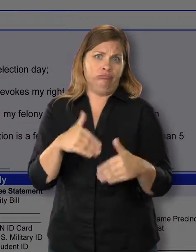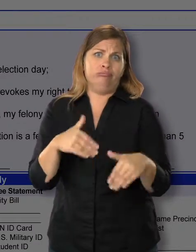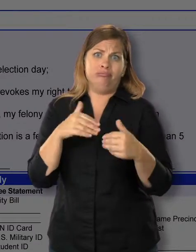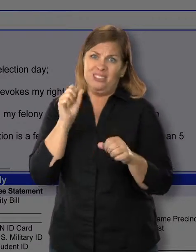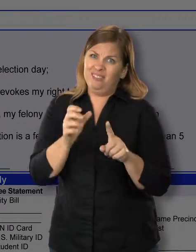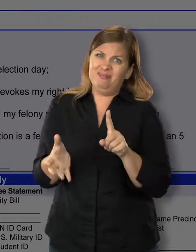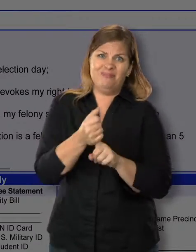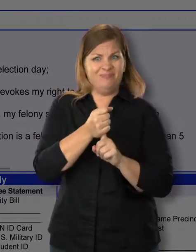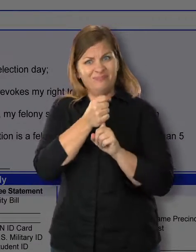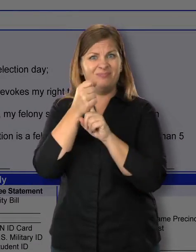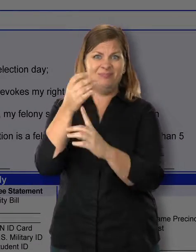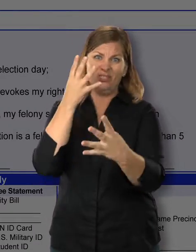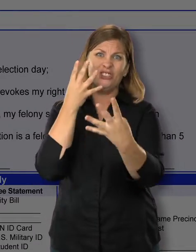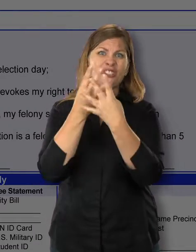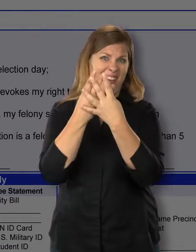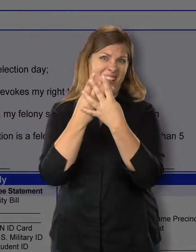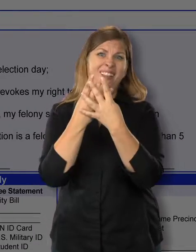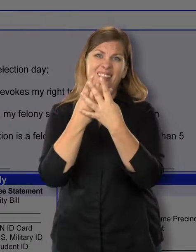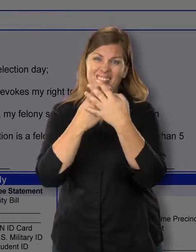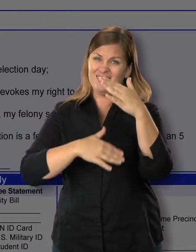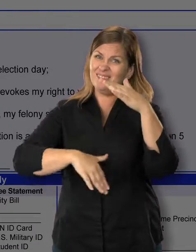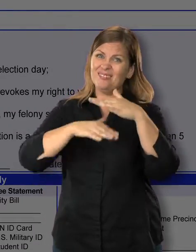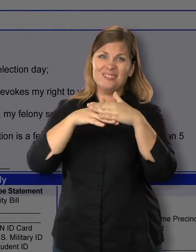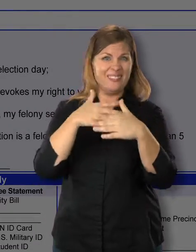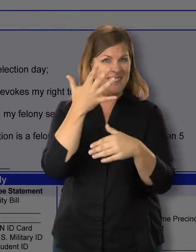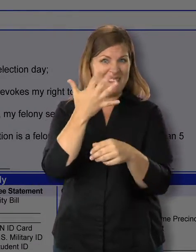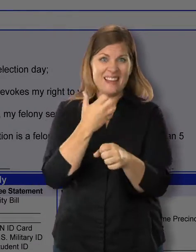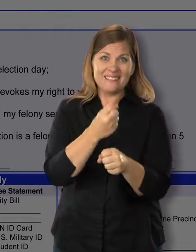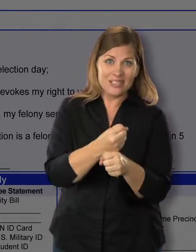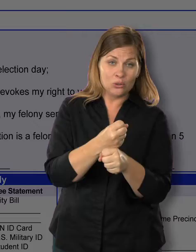is a felony punishable by not more than 5 years imprisonment